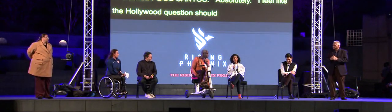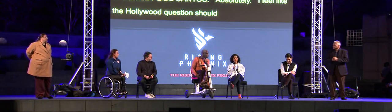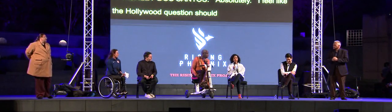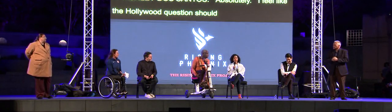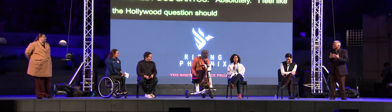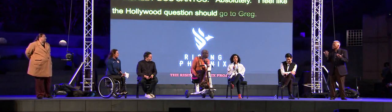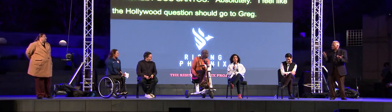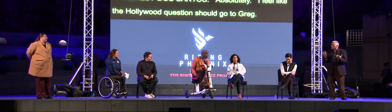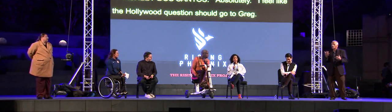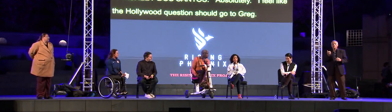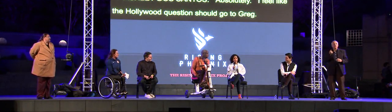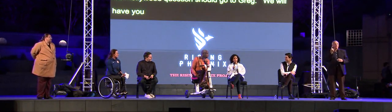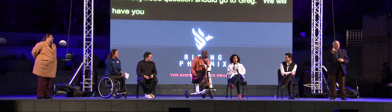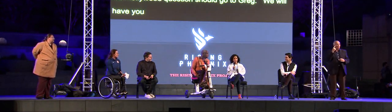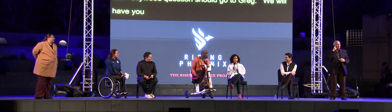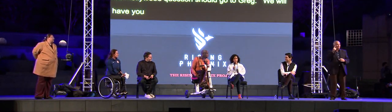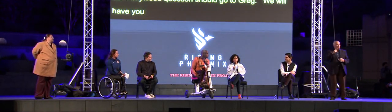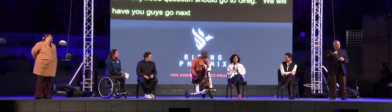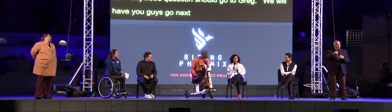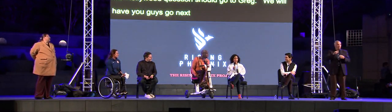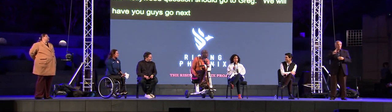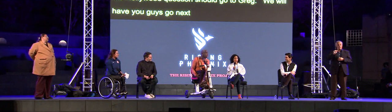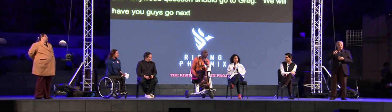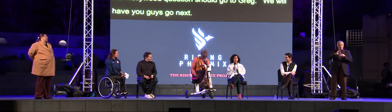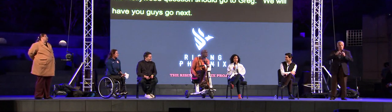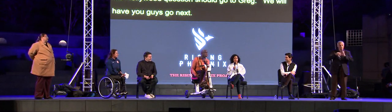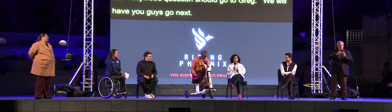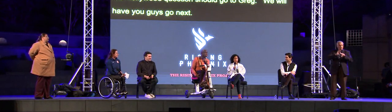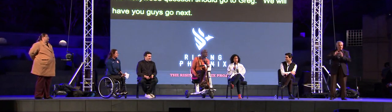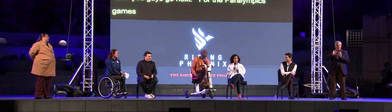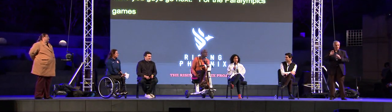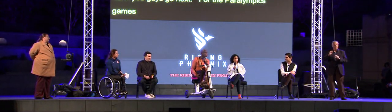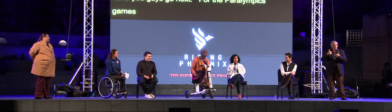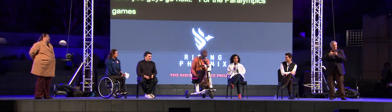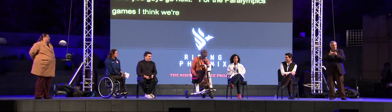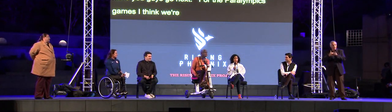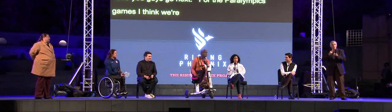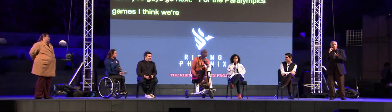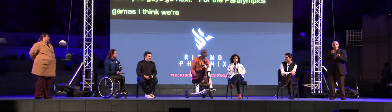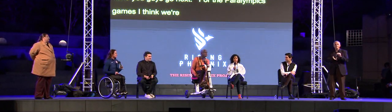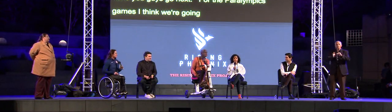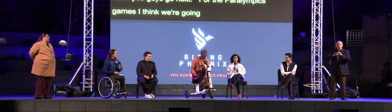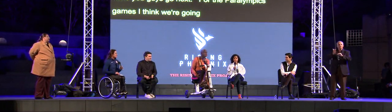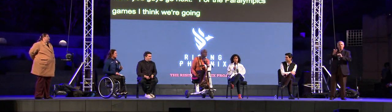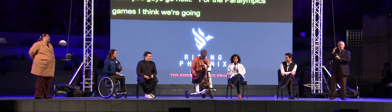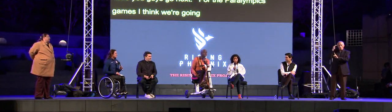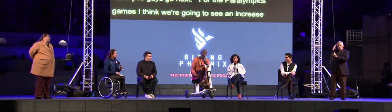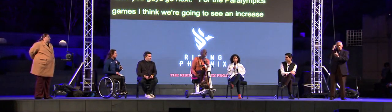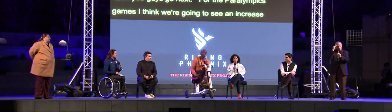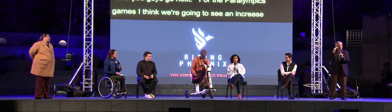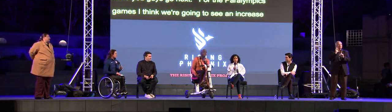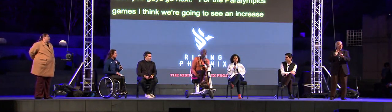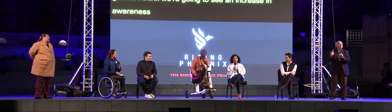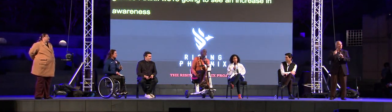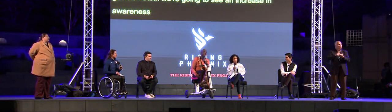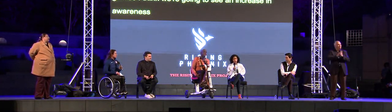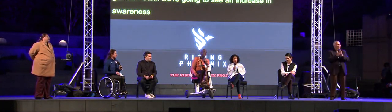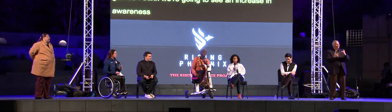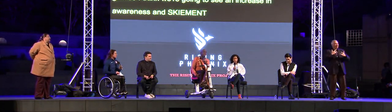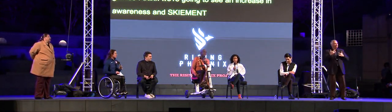So for the Paralympic Games, I think we're going to see an increase in awareness and excitement for the games, as we should.